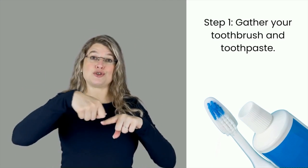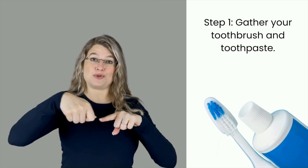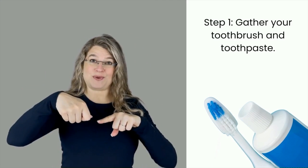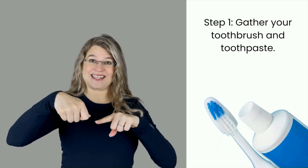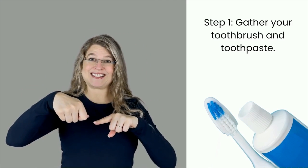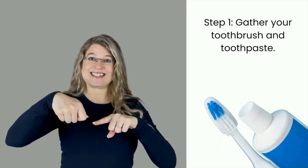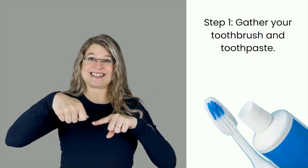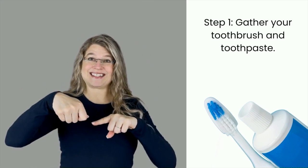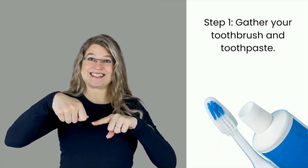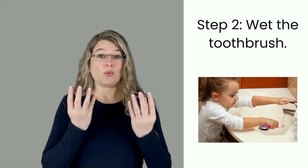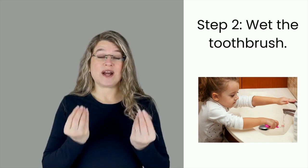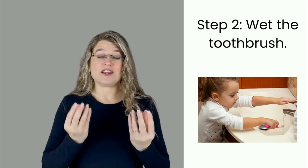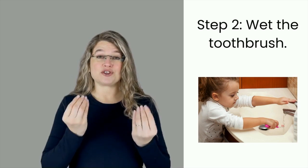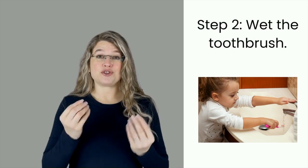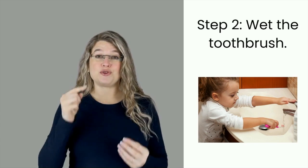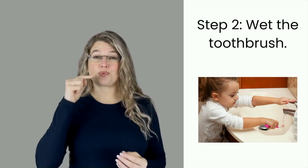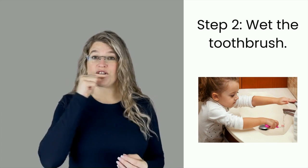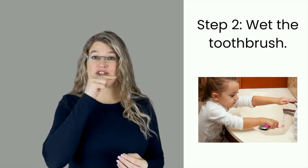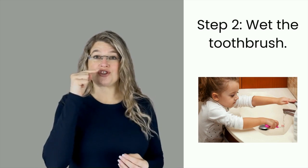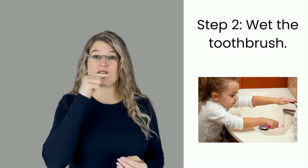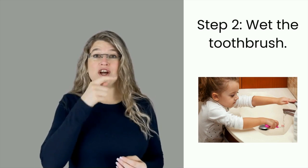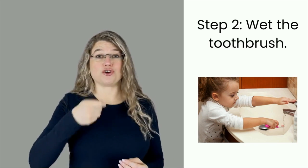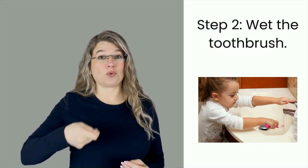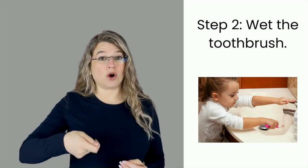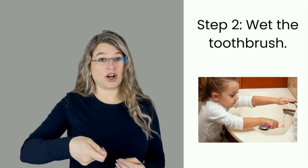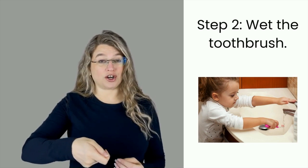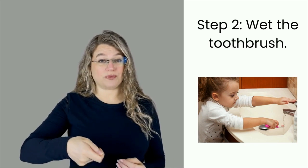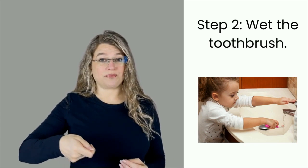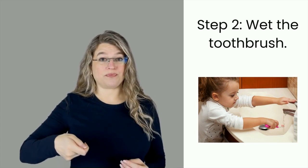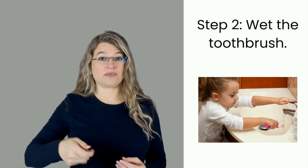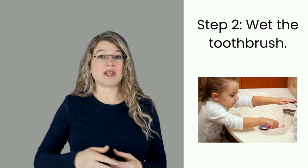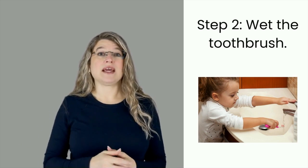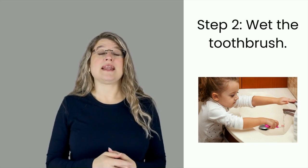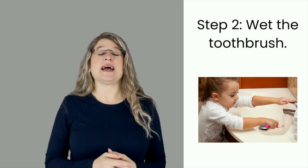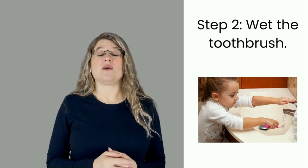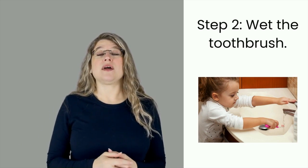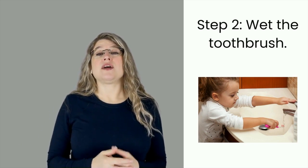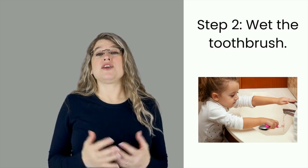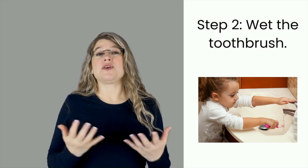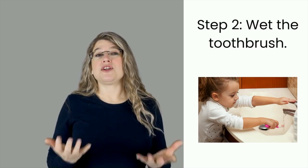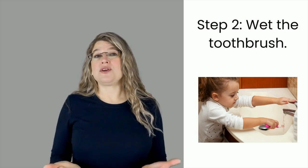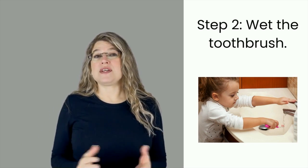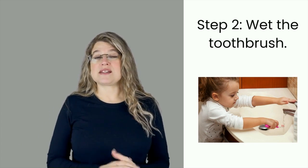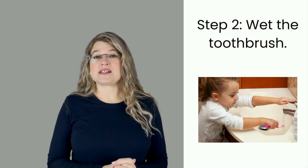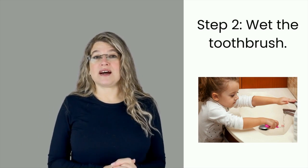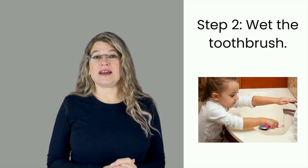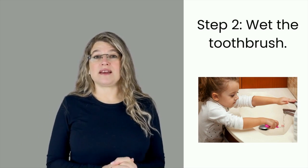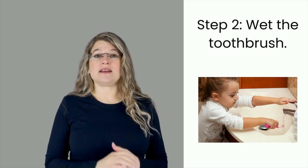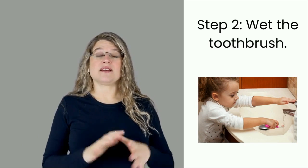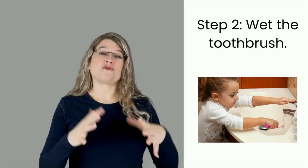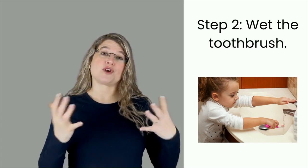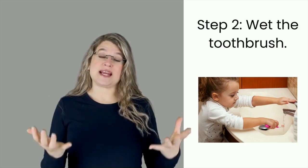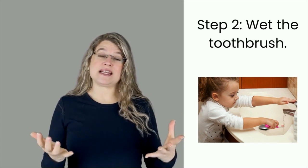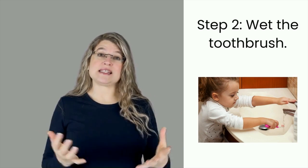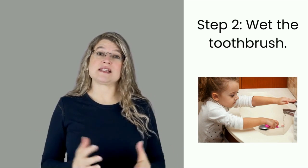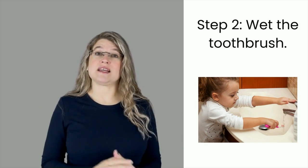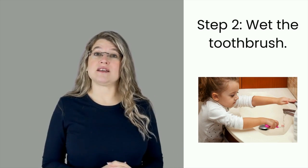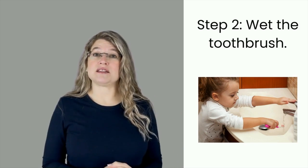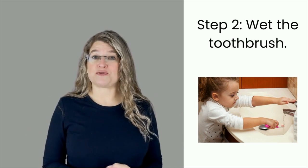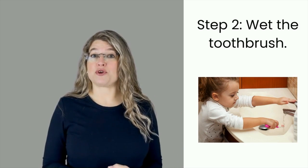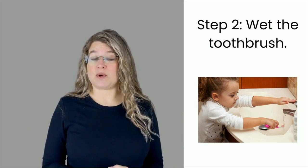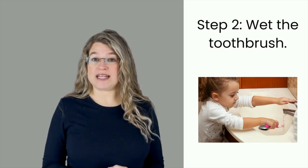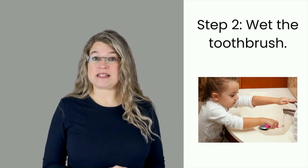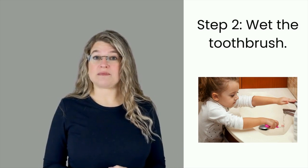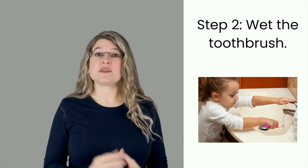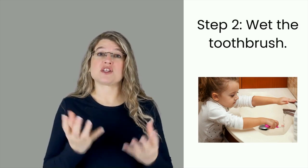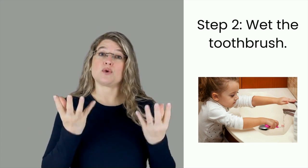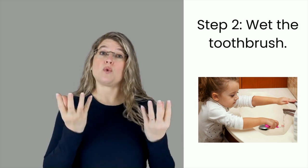Toothpaste. Wet your toothbrush underwater. Now, you can do this sign phrase in different ways. So,